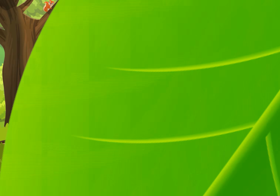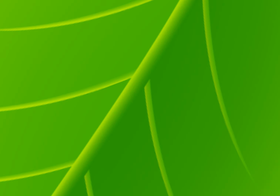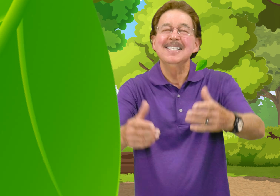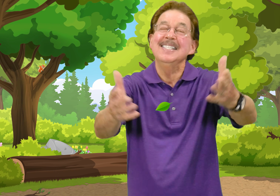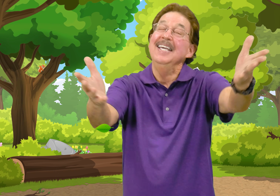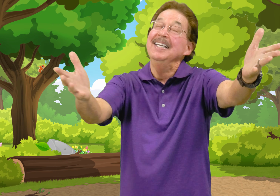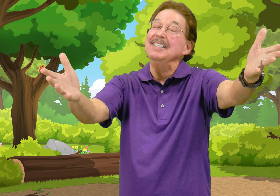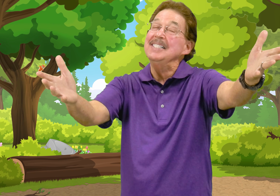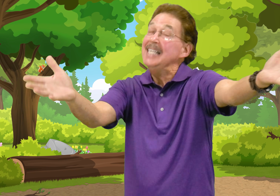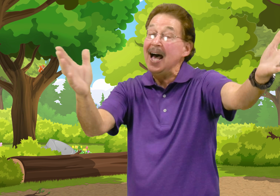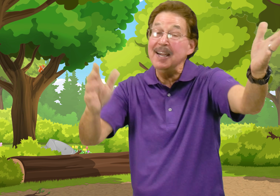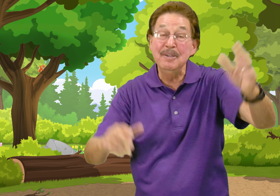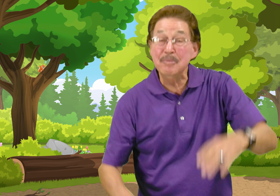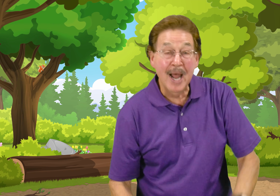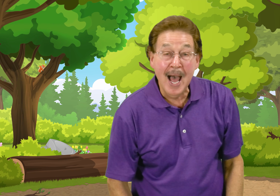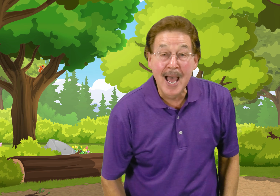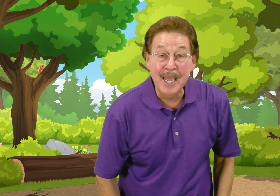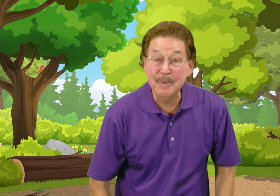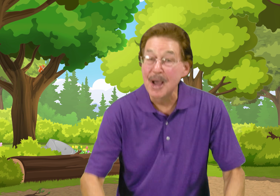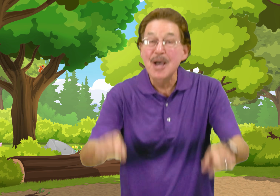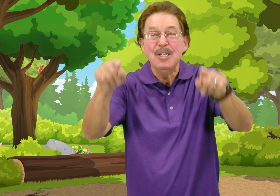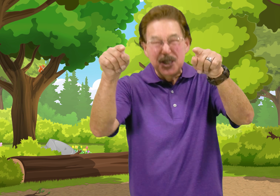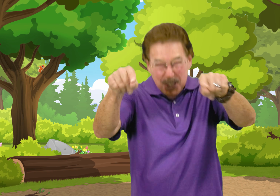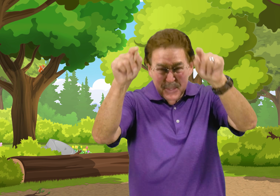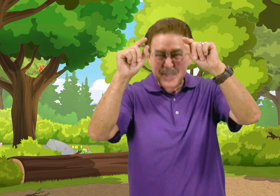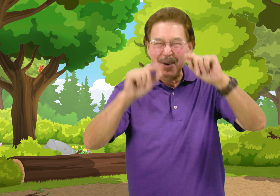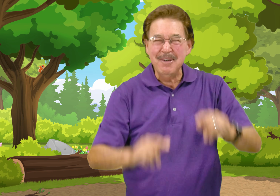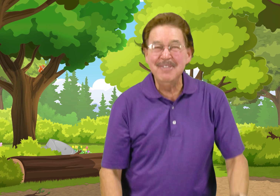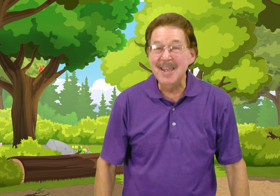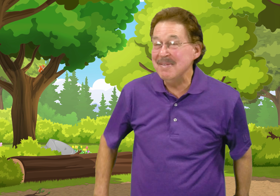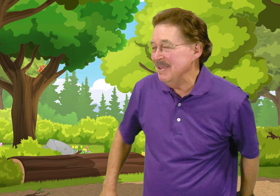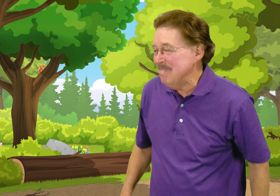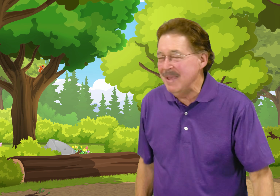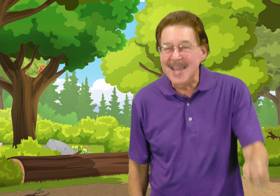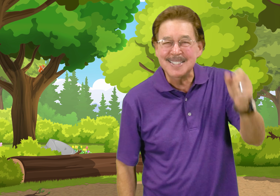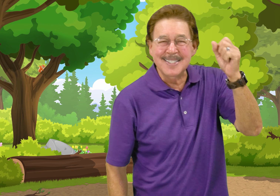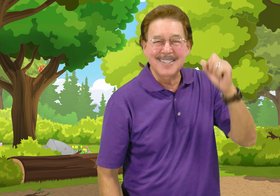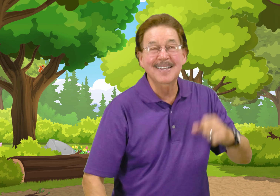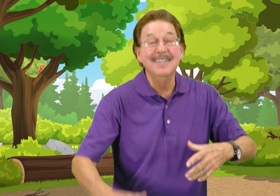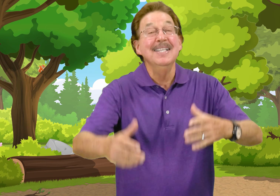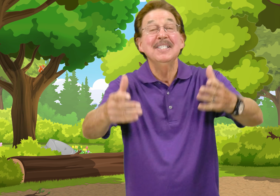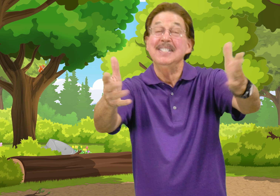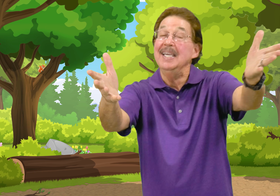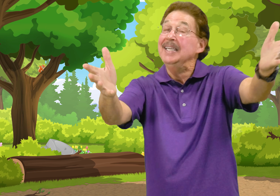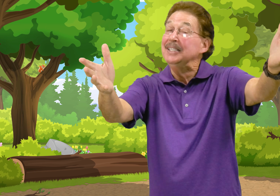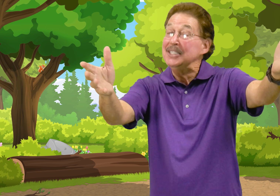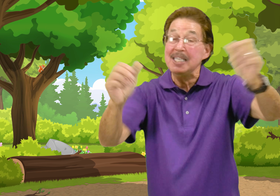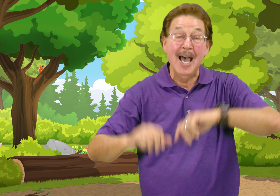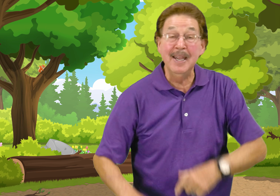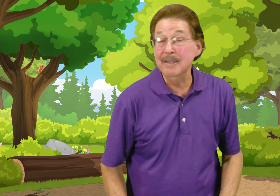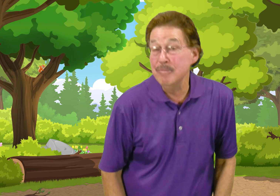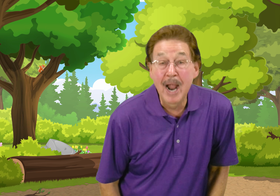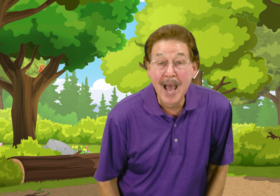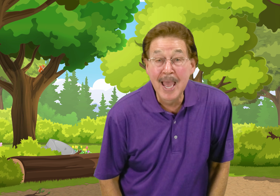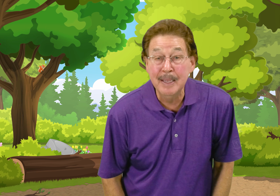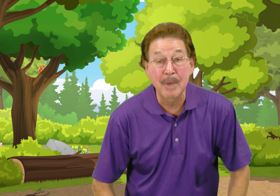Sing, Sign & Rhyme Do your very best Sing, Sign & Rhyme